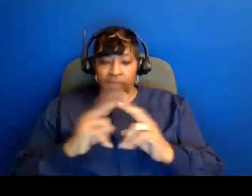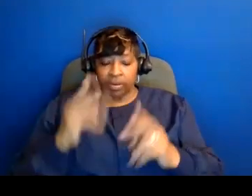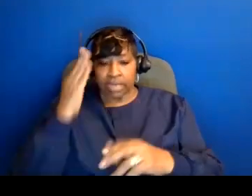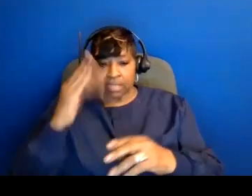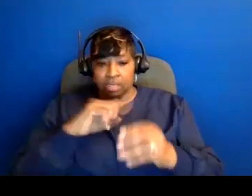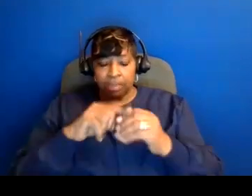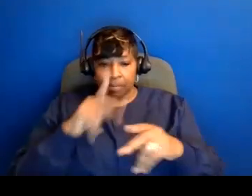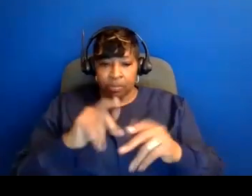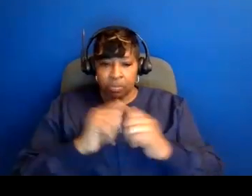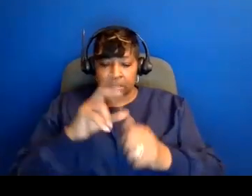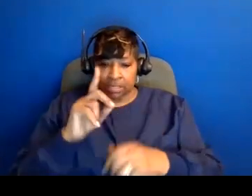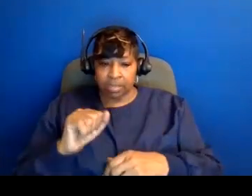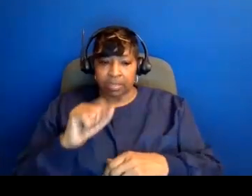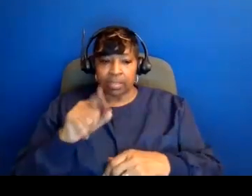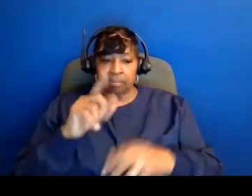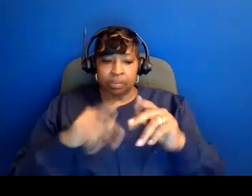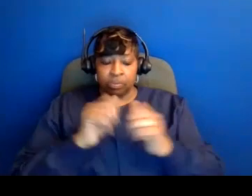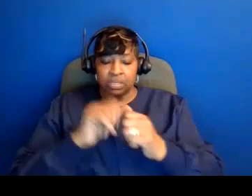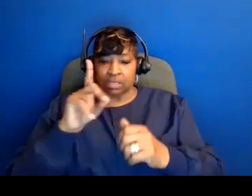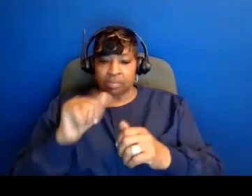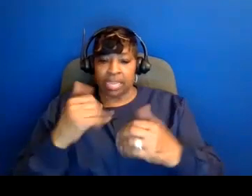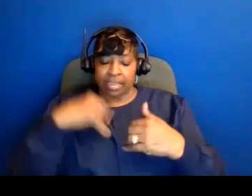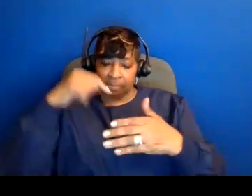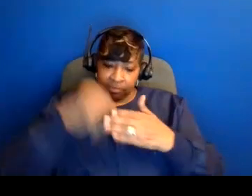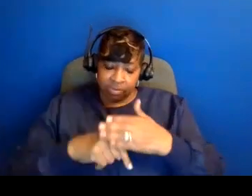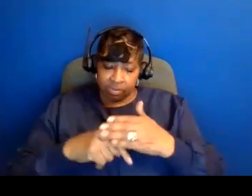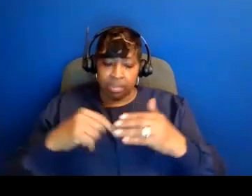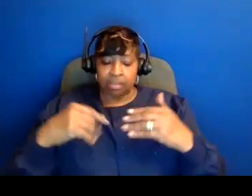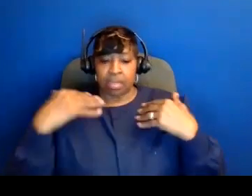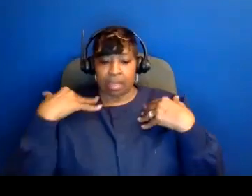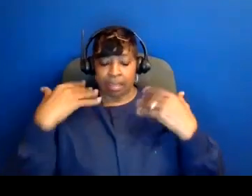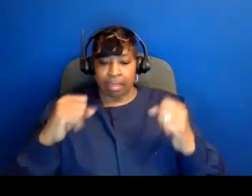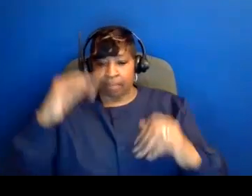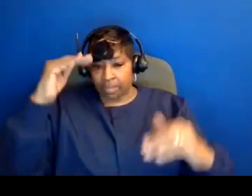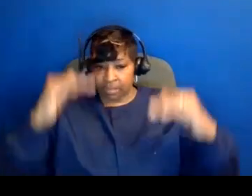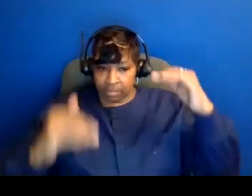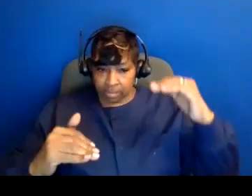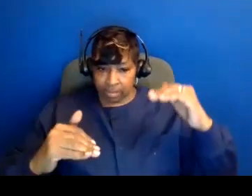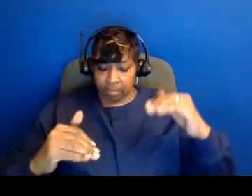lauravanpuymbrouck: providers, behaviors, providers, clinical thinking, decision making.